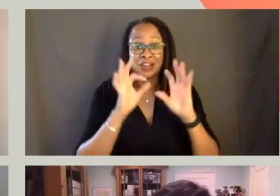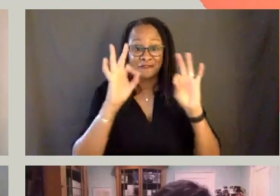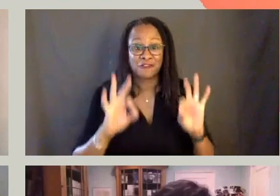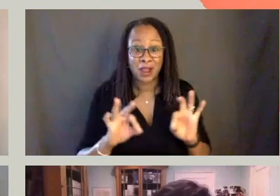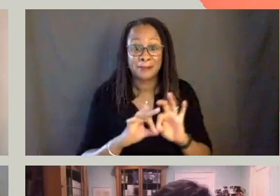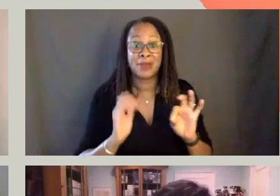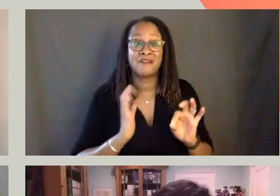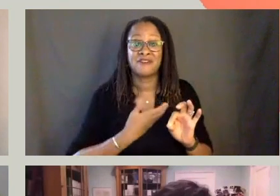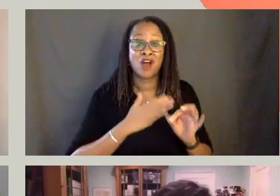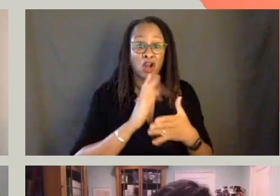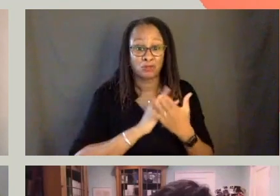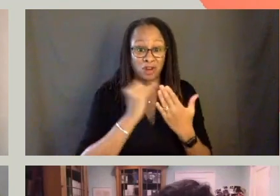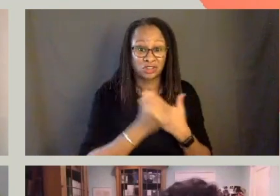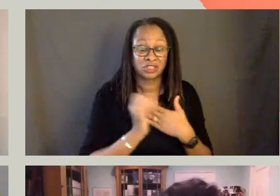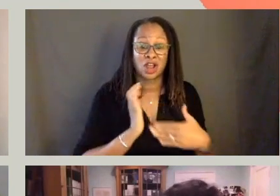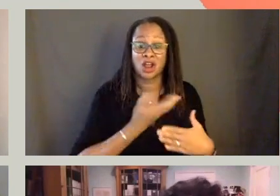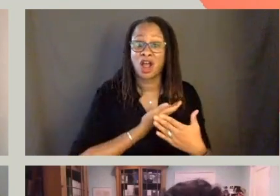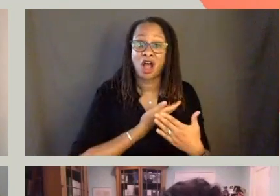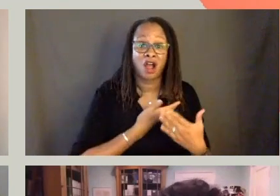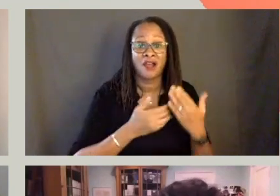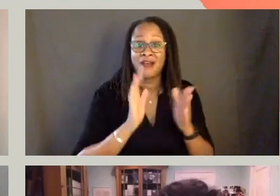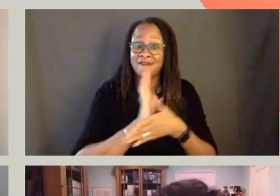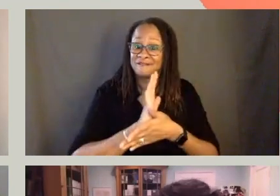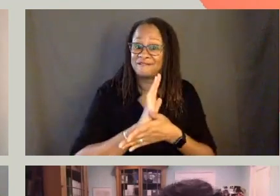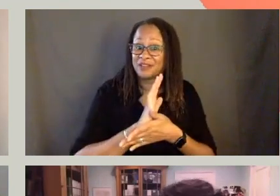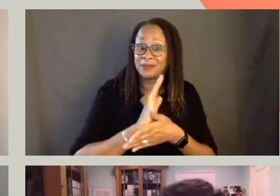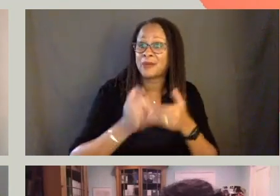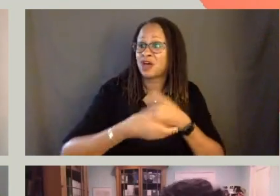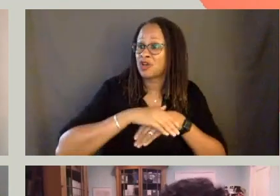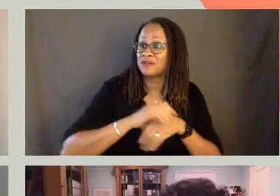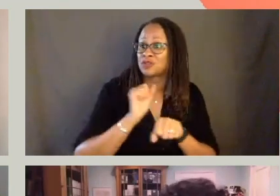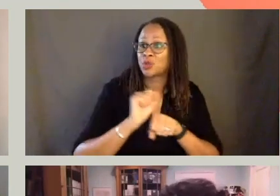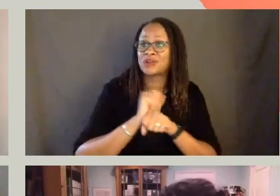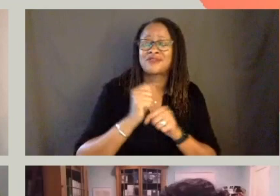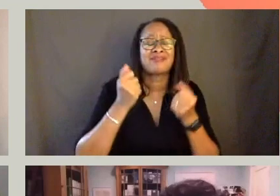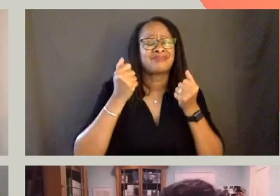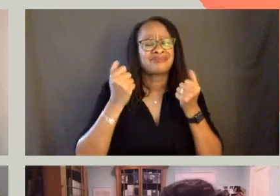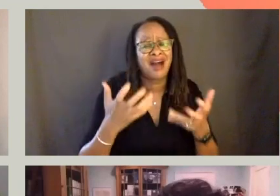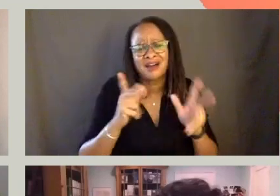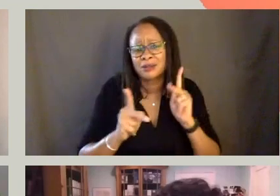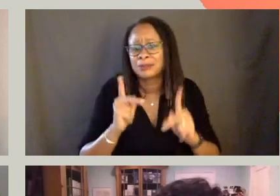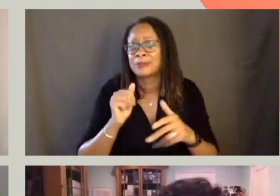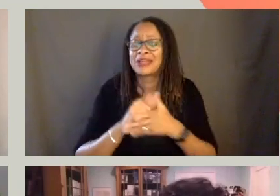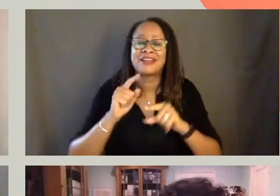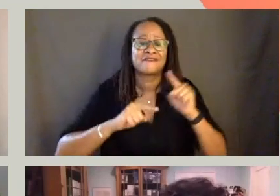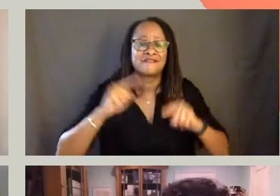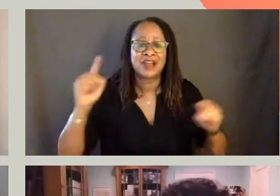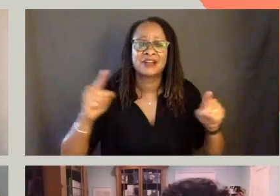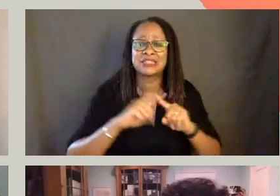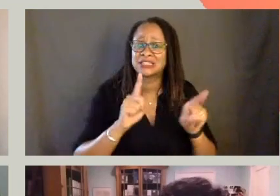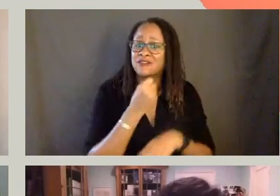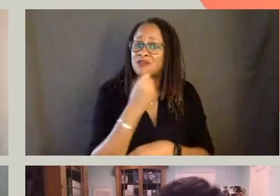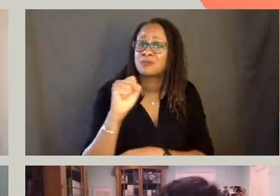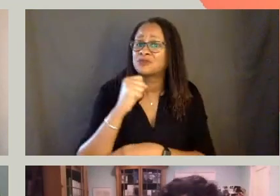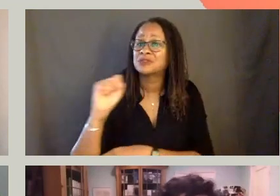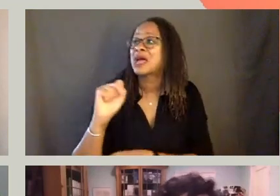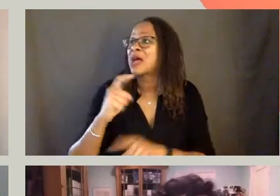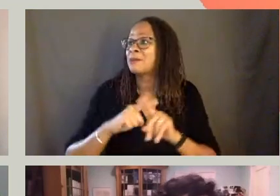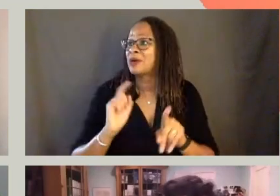our film covers the work of a lot of folks in various movements, but our film is not exclusively